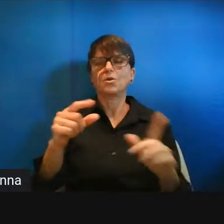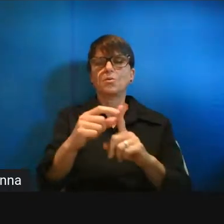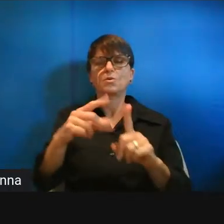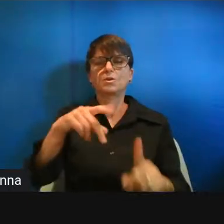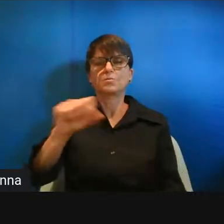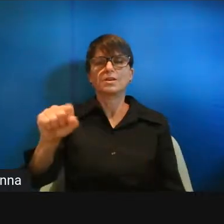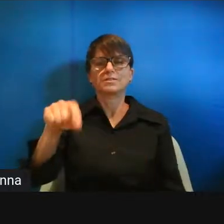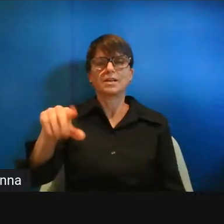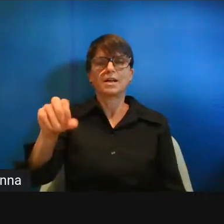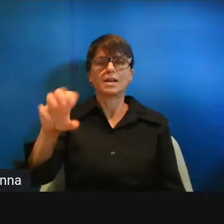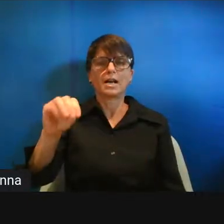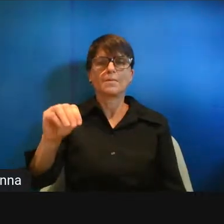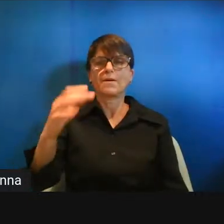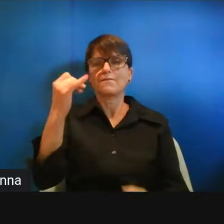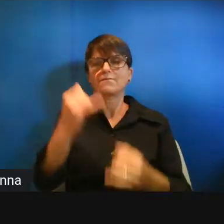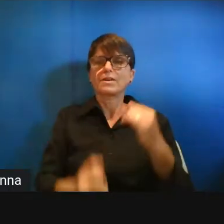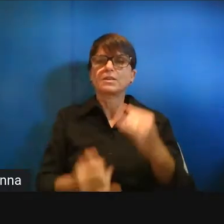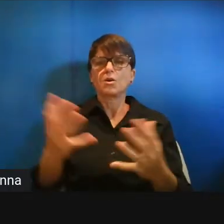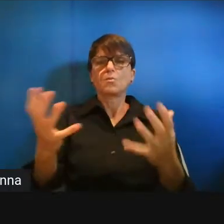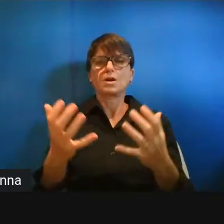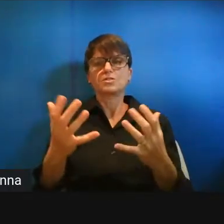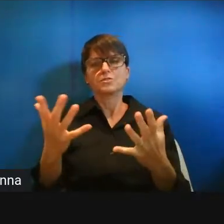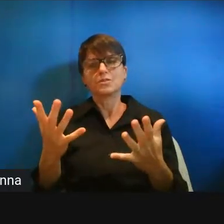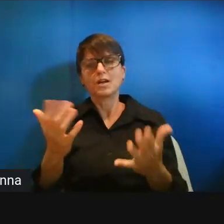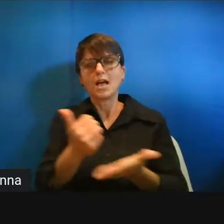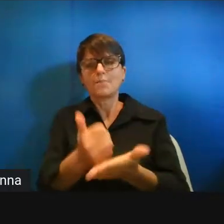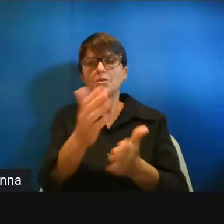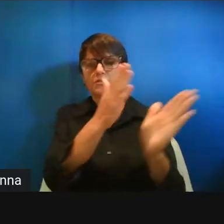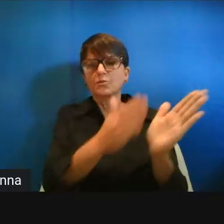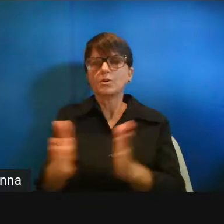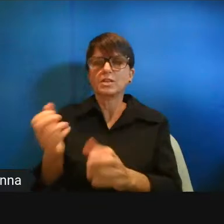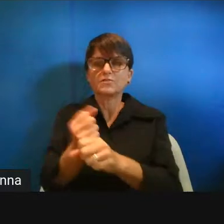an organizer interest form which you can find below the current organizer bio and